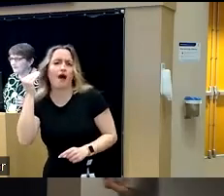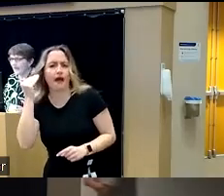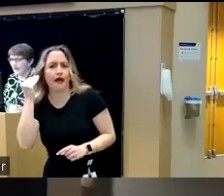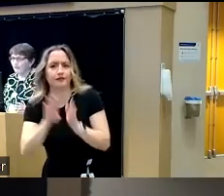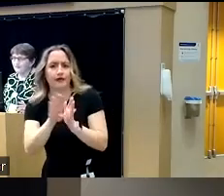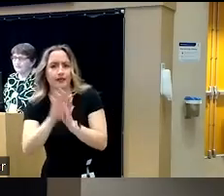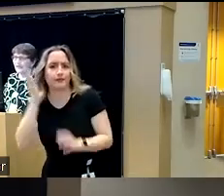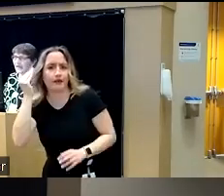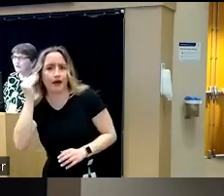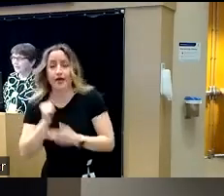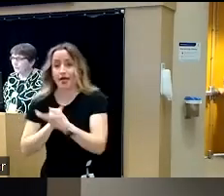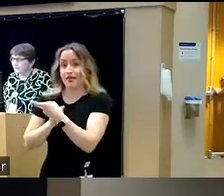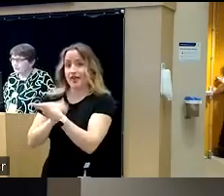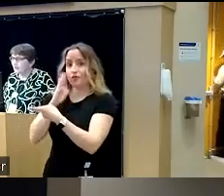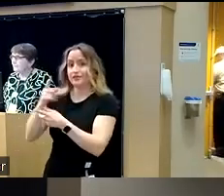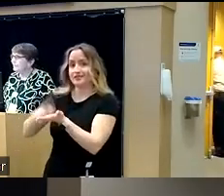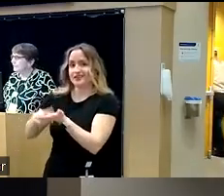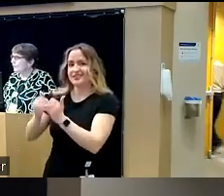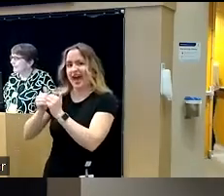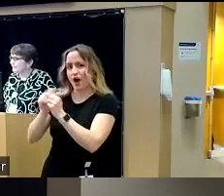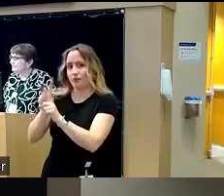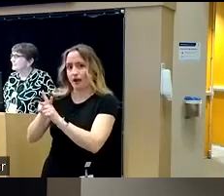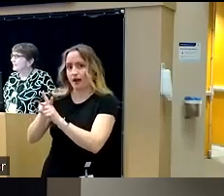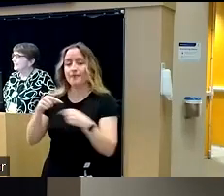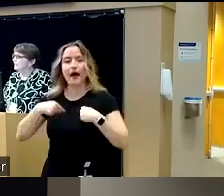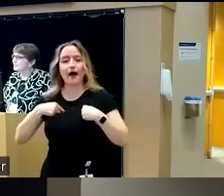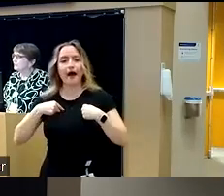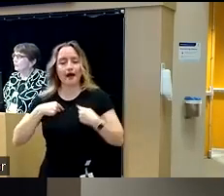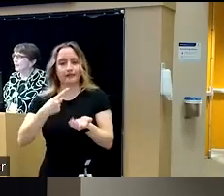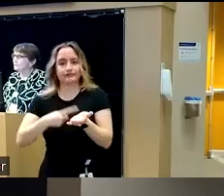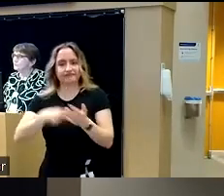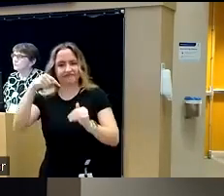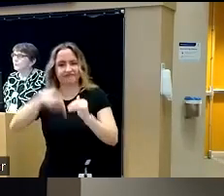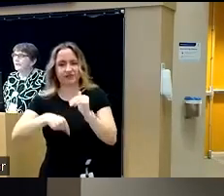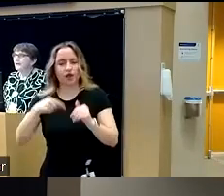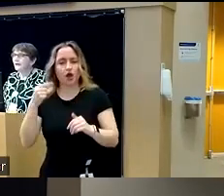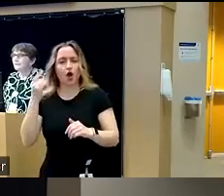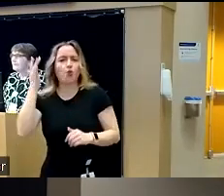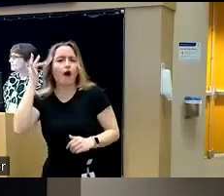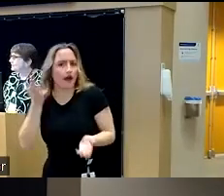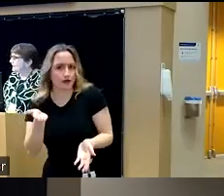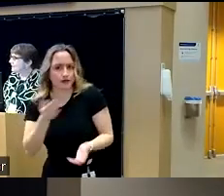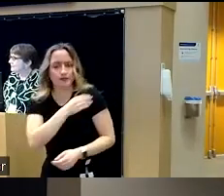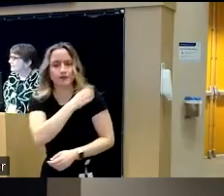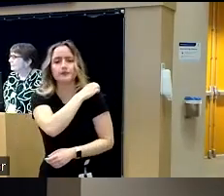about the how of this but I want to talk about the why of this and I also want to mention a couple of